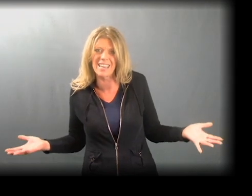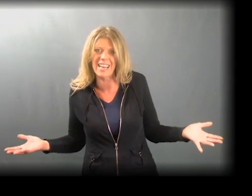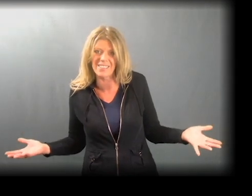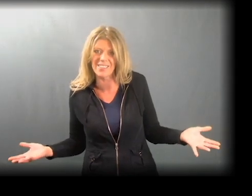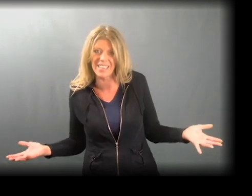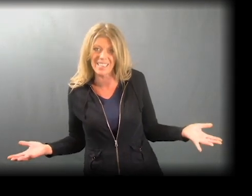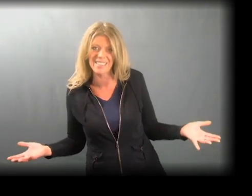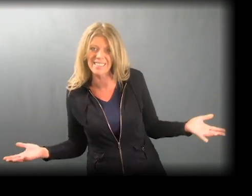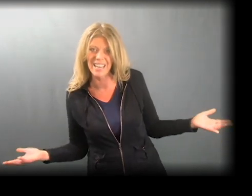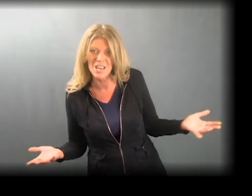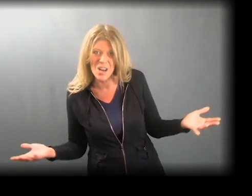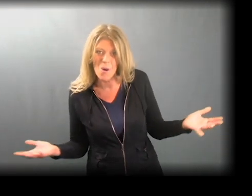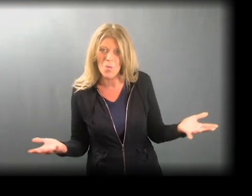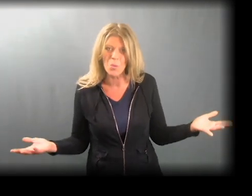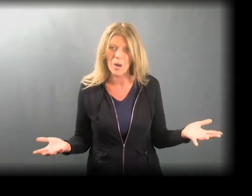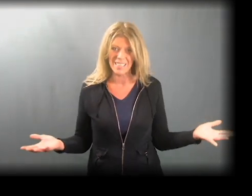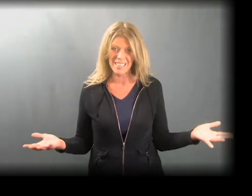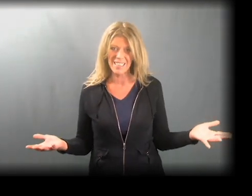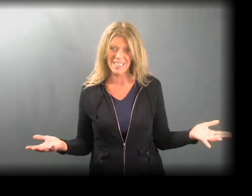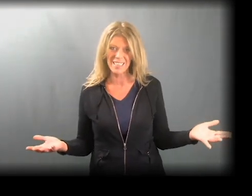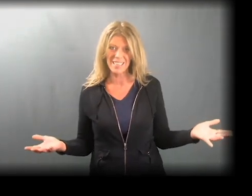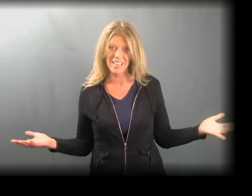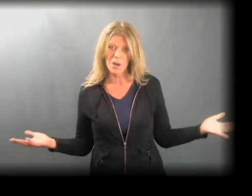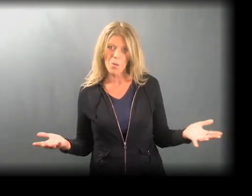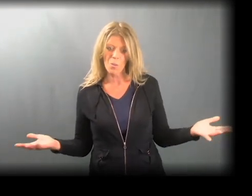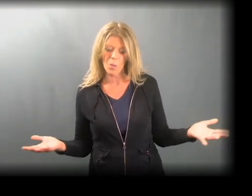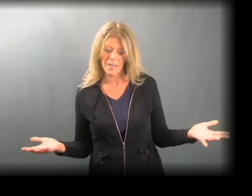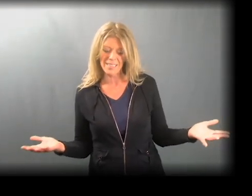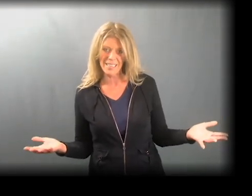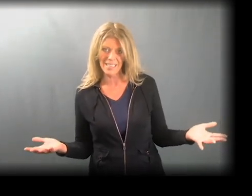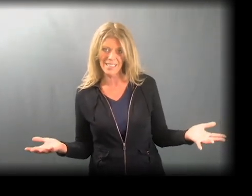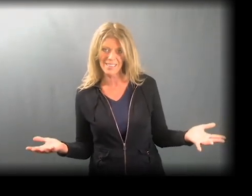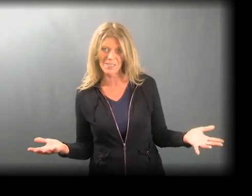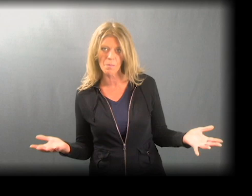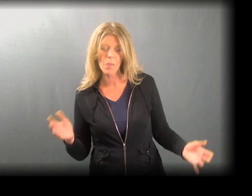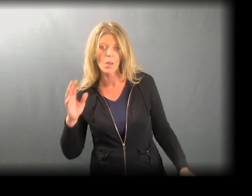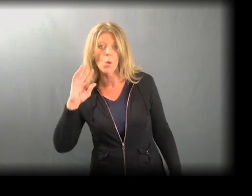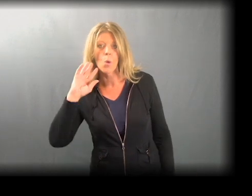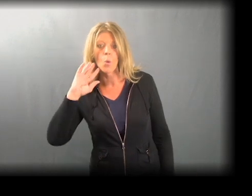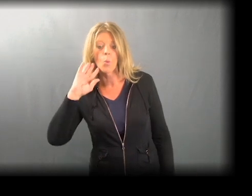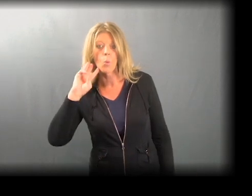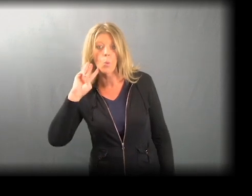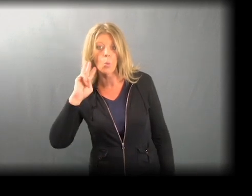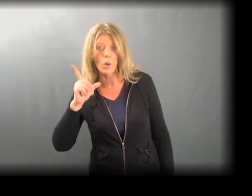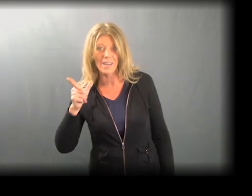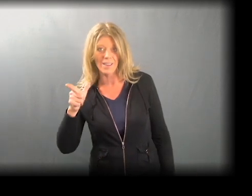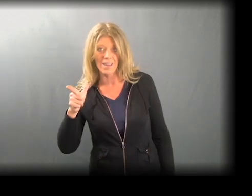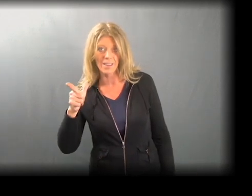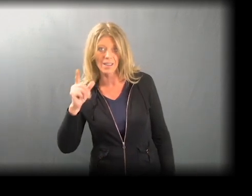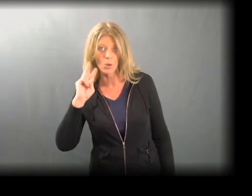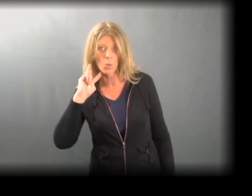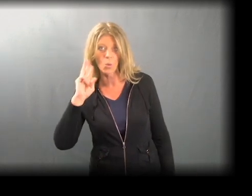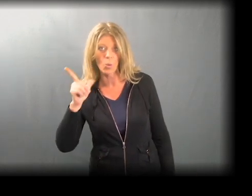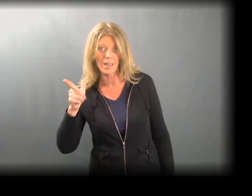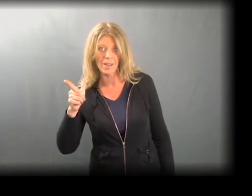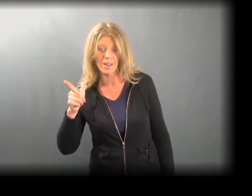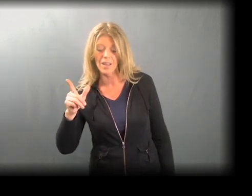It's kind of natural - yes? WHAT WILL